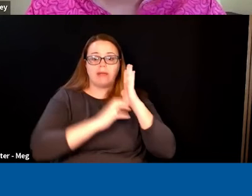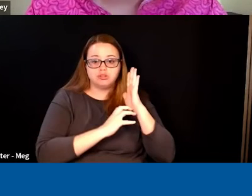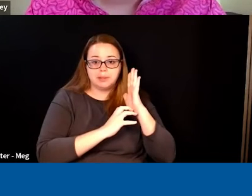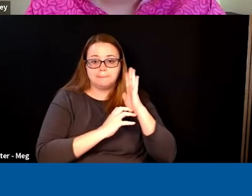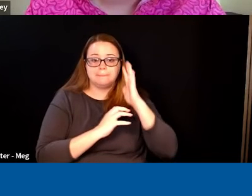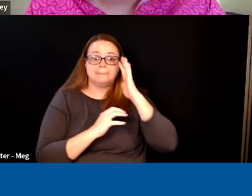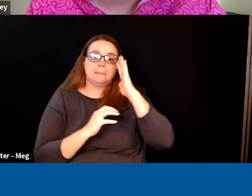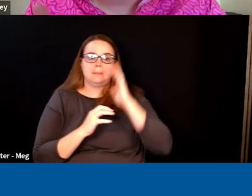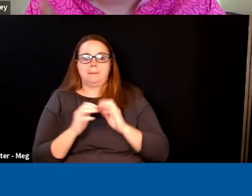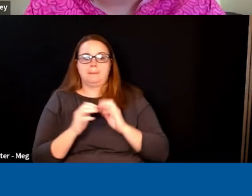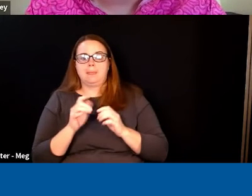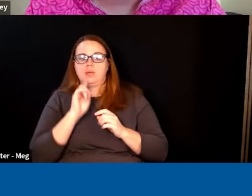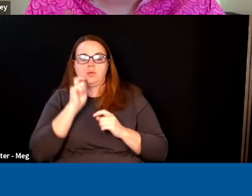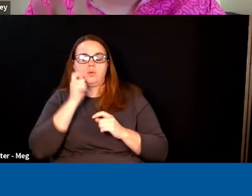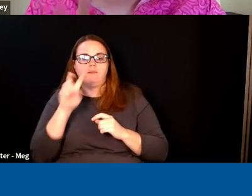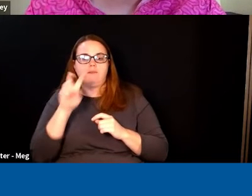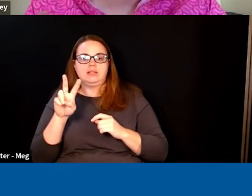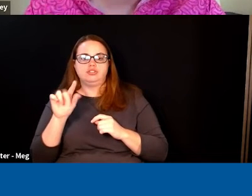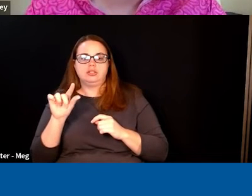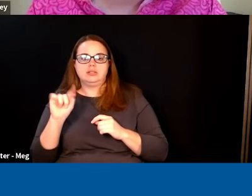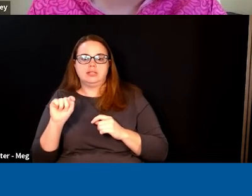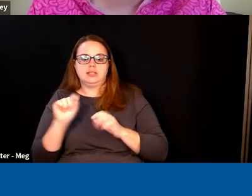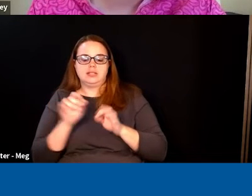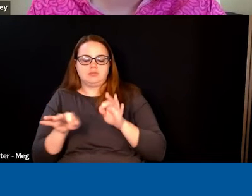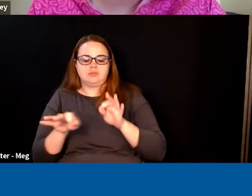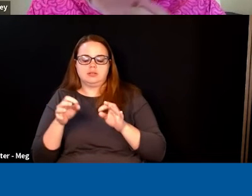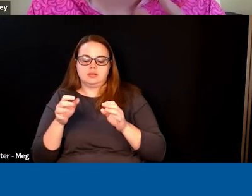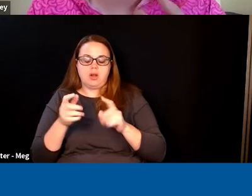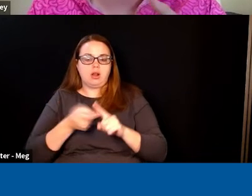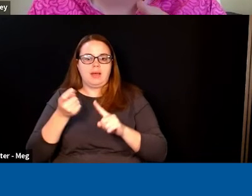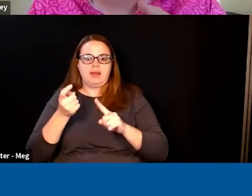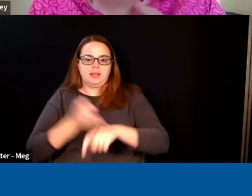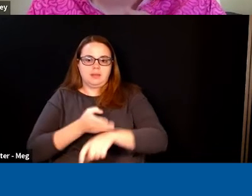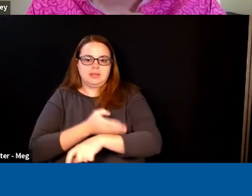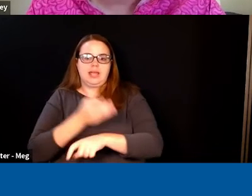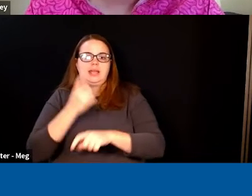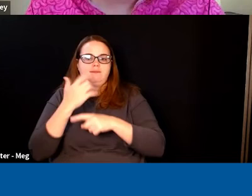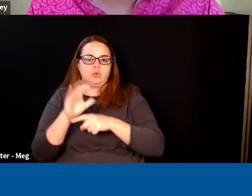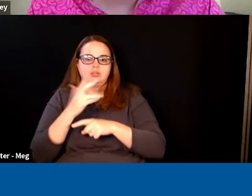VTT captions will dynamically update in high contrast mode and forced colors mode for you,